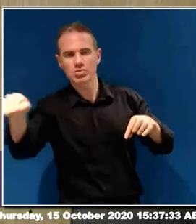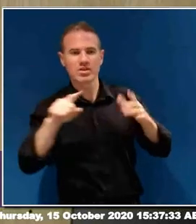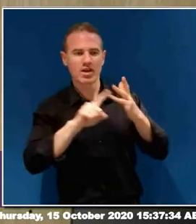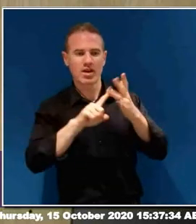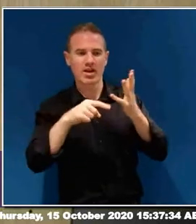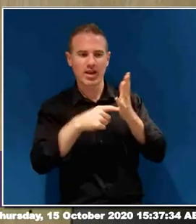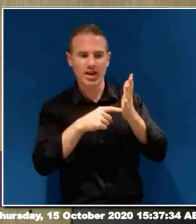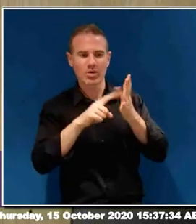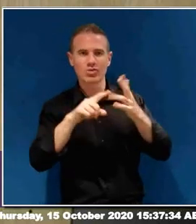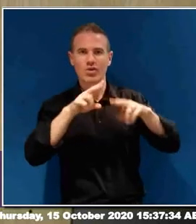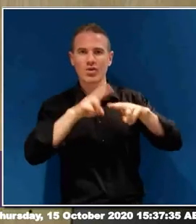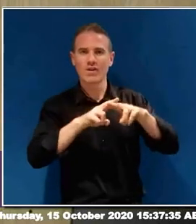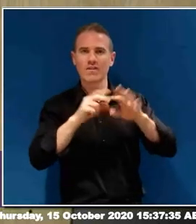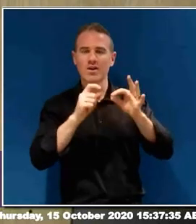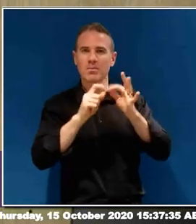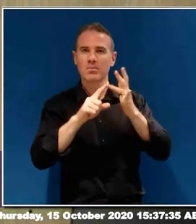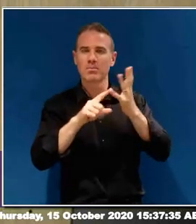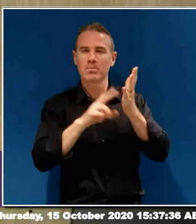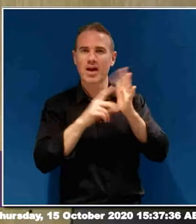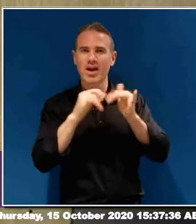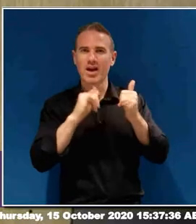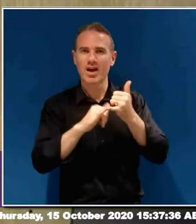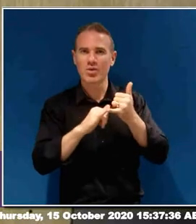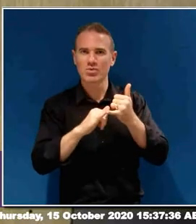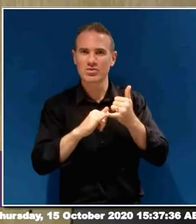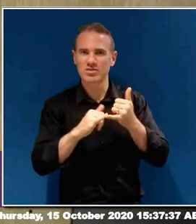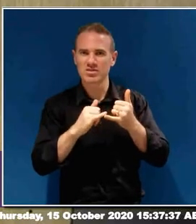So that can be recorded as “being out of bounds”.